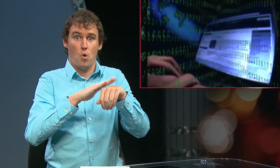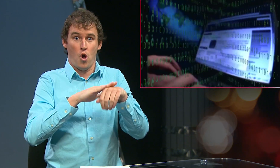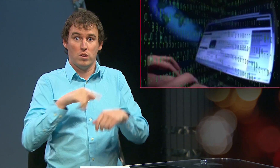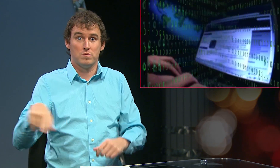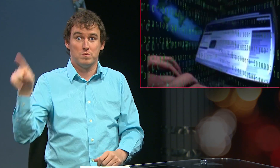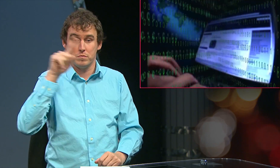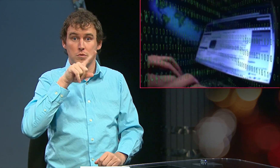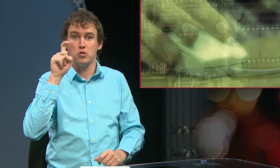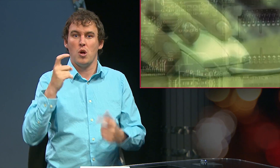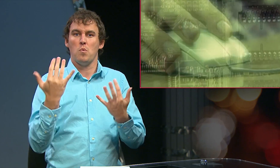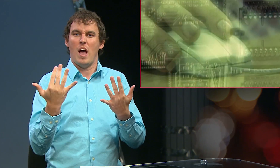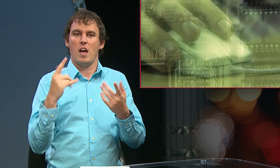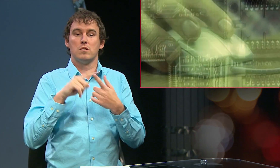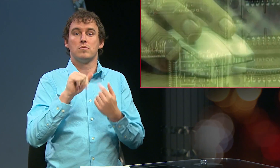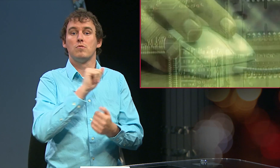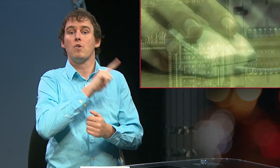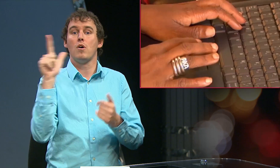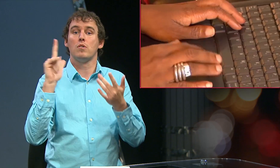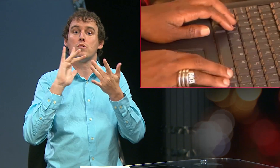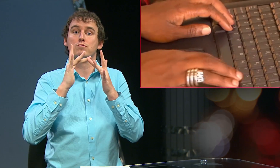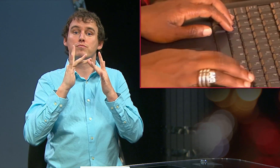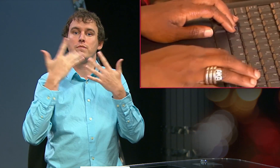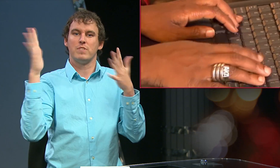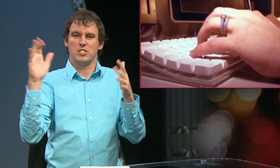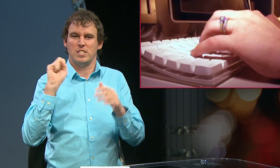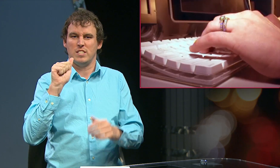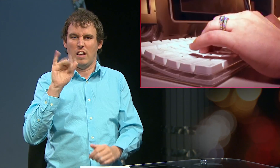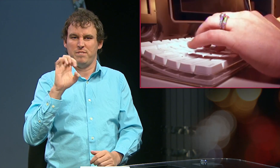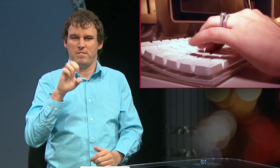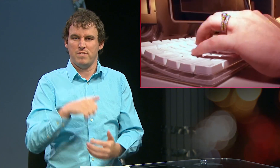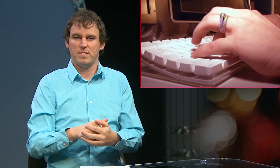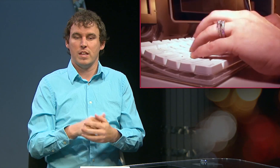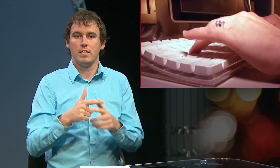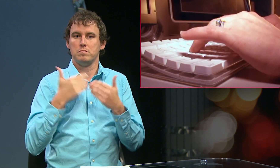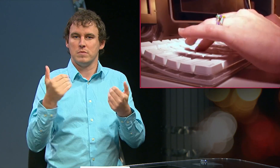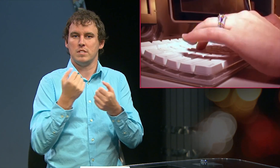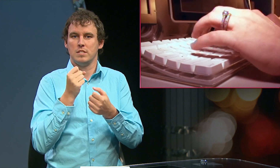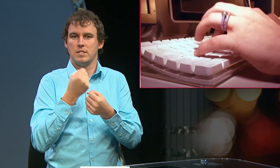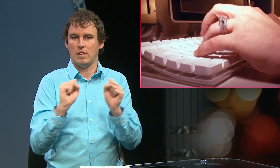YOU SHOULD WAIT UNTIL SITES ARE SECURE TO CHANGE YOUR PASSWORDS OR HACKERS MAY BE ABLE